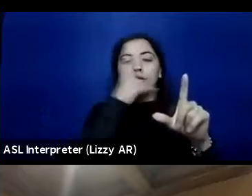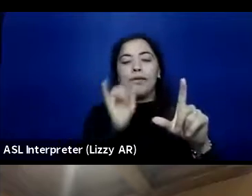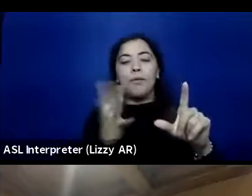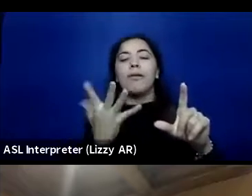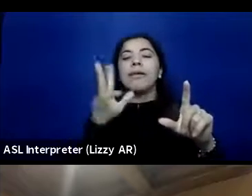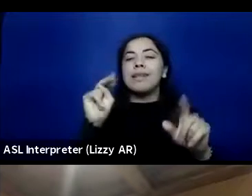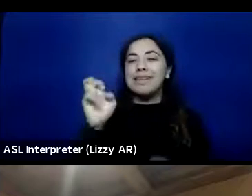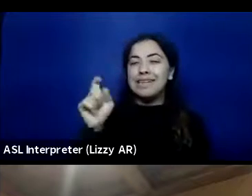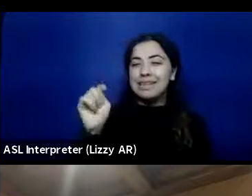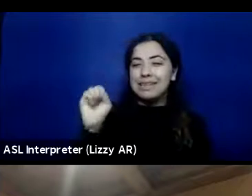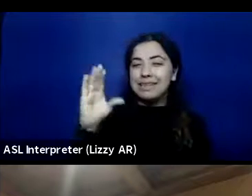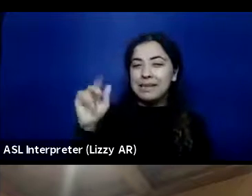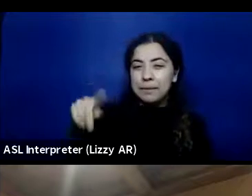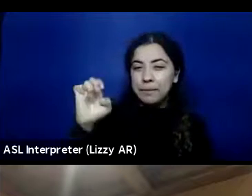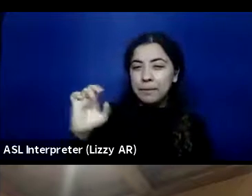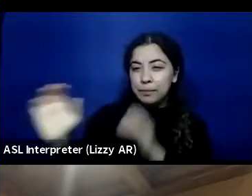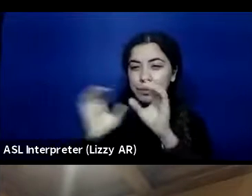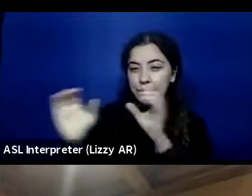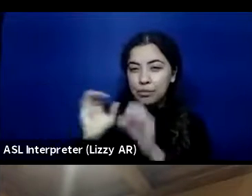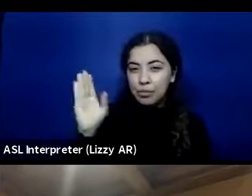and servers, the graphical interfaces